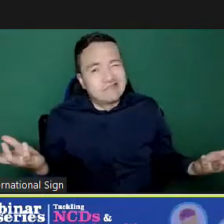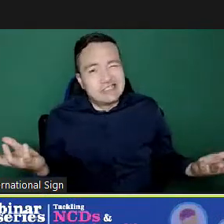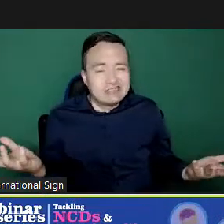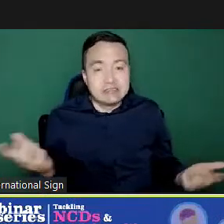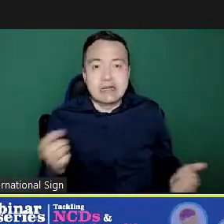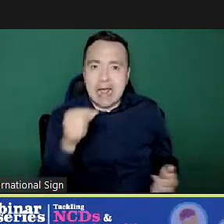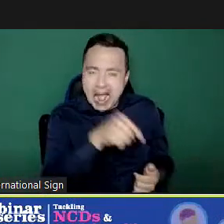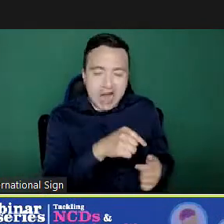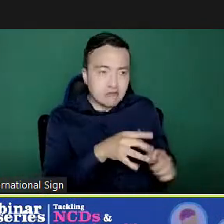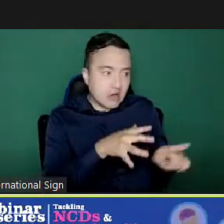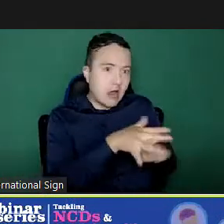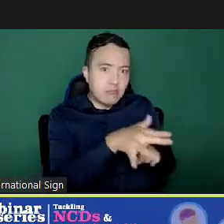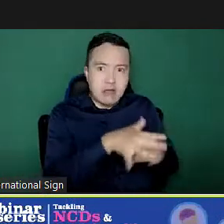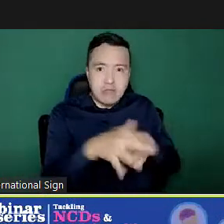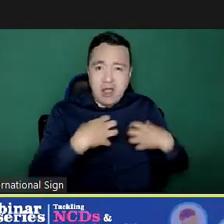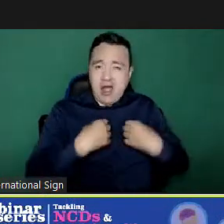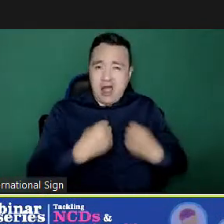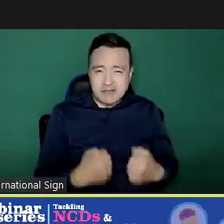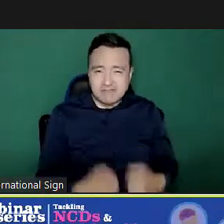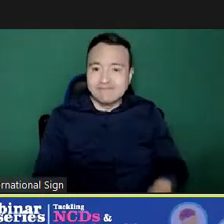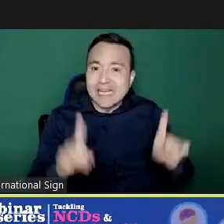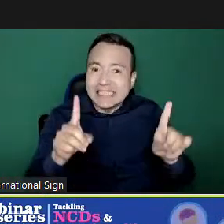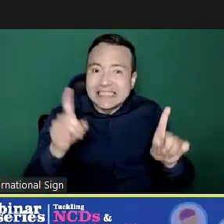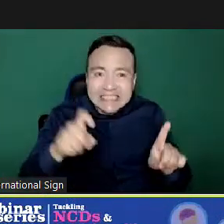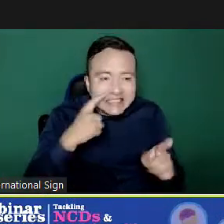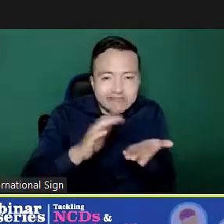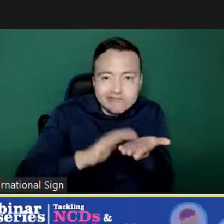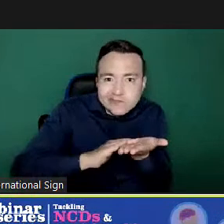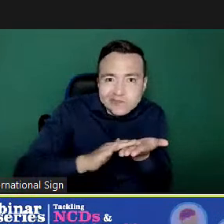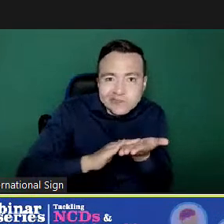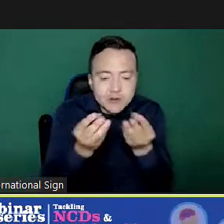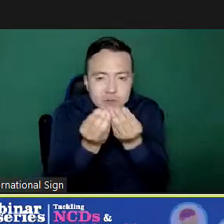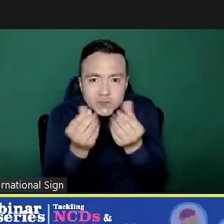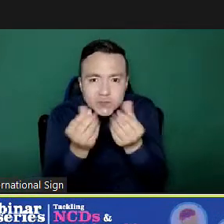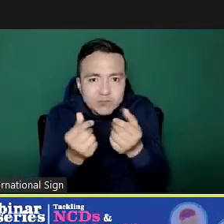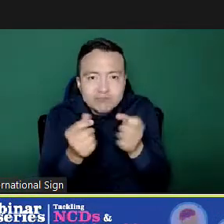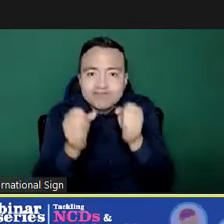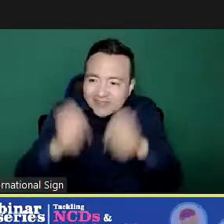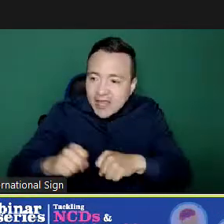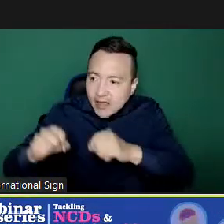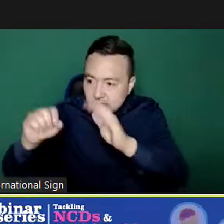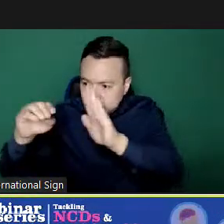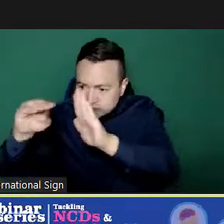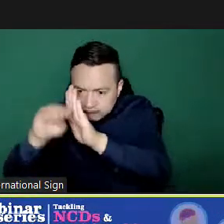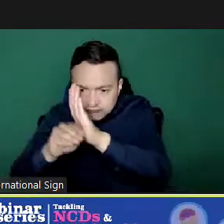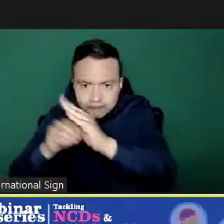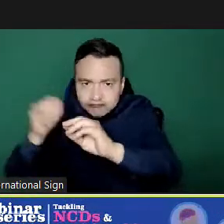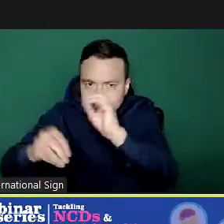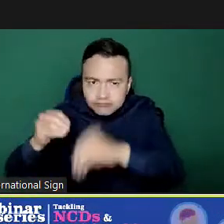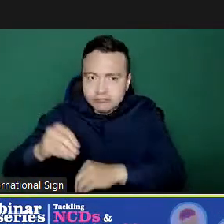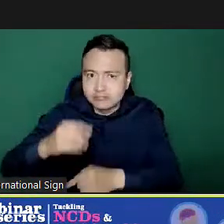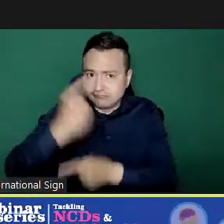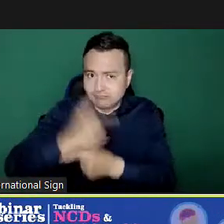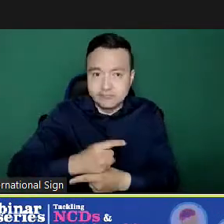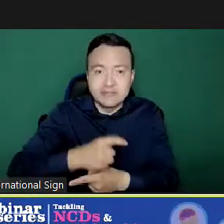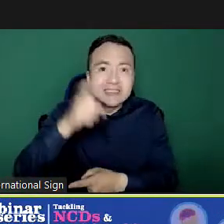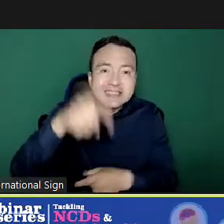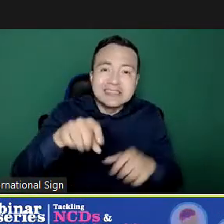Hence the need for normative legal and regulatory frameworks. There must also be an institutionalization of